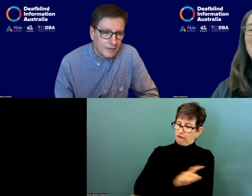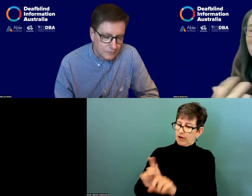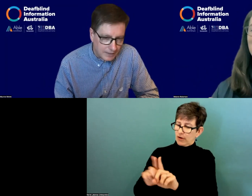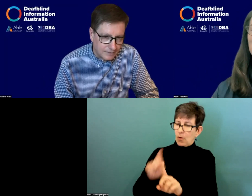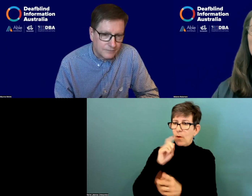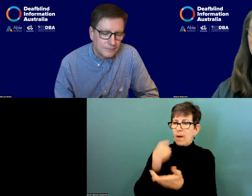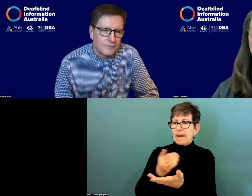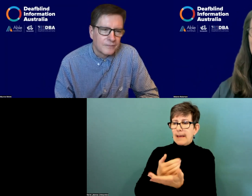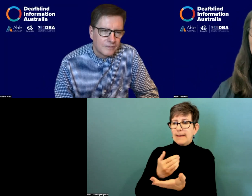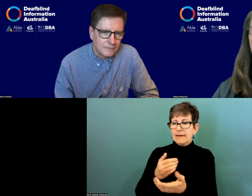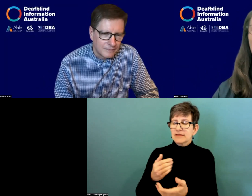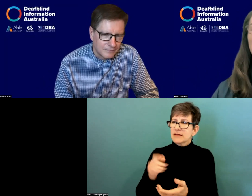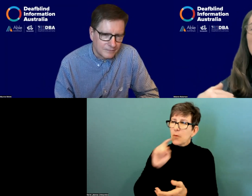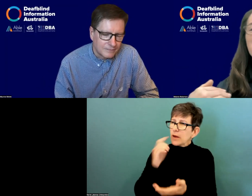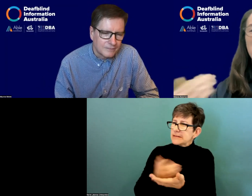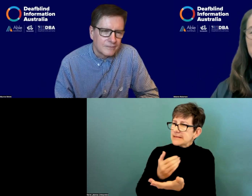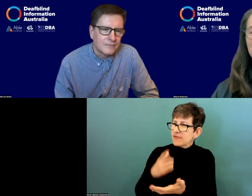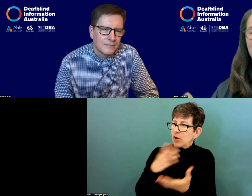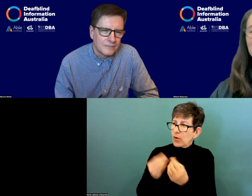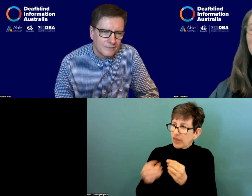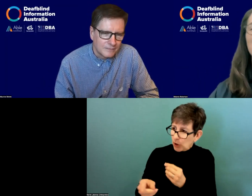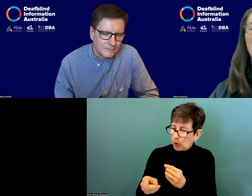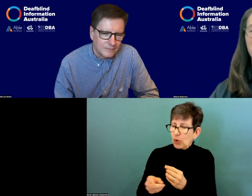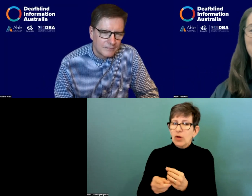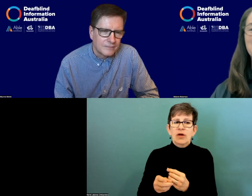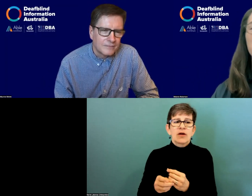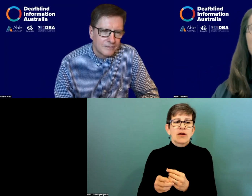You don't understand that now maybe soon I will.